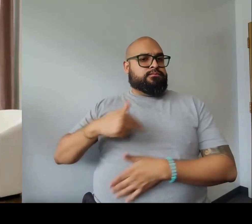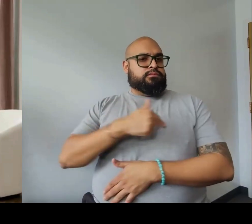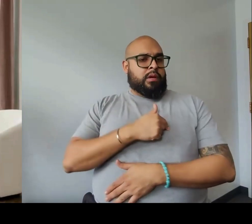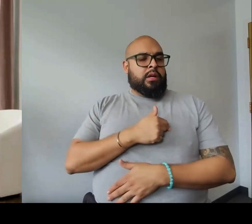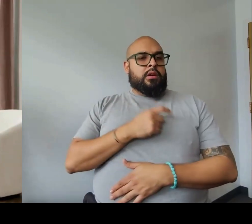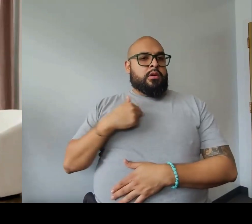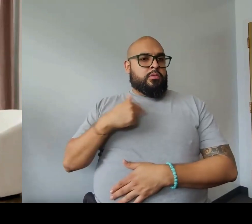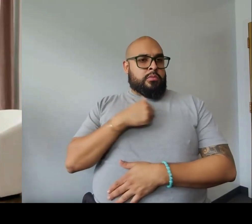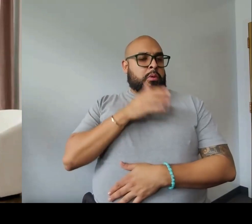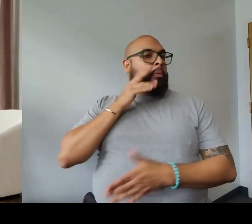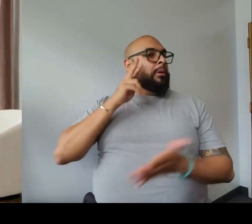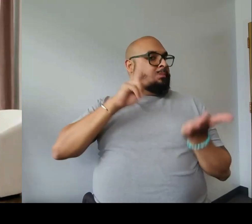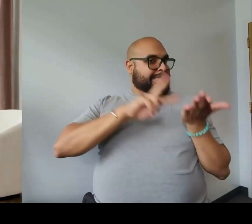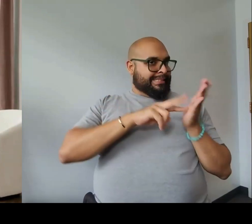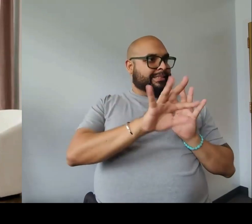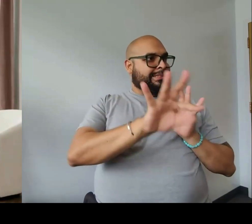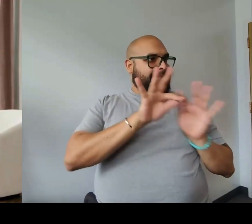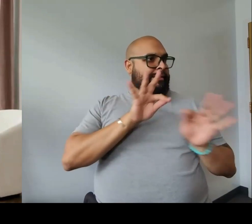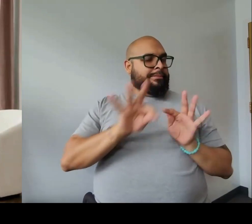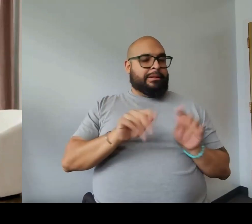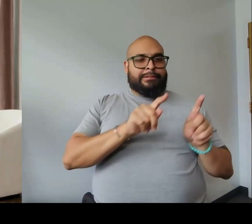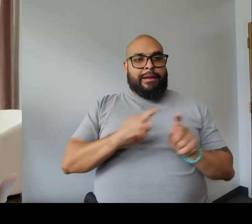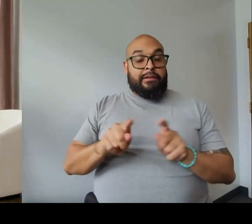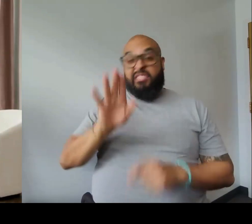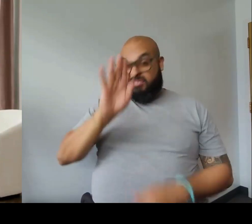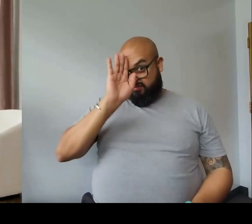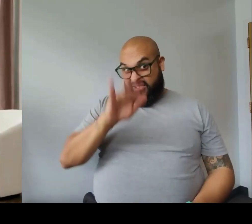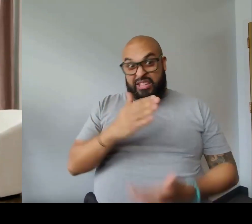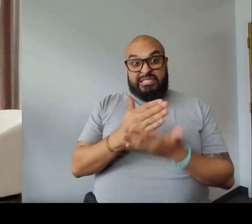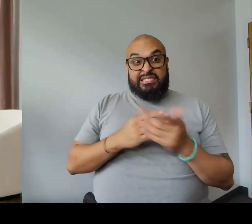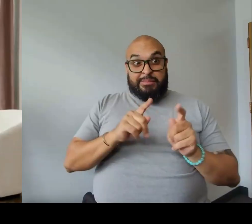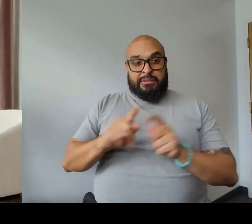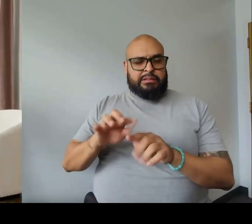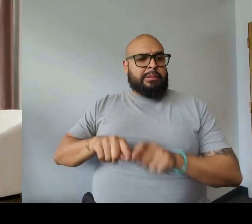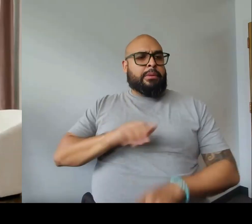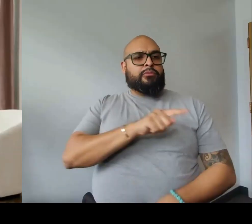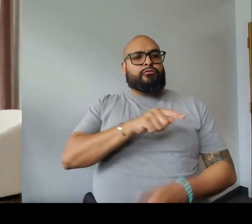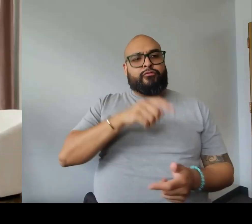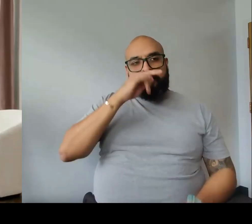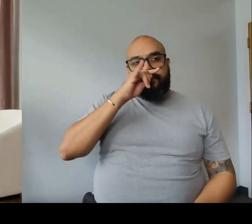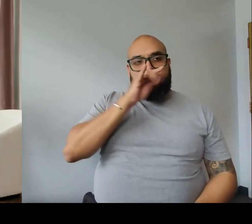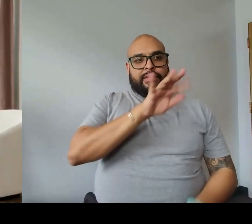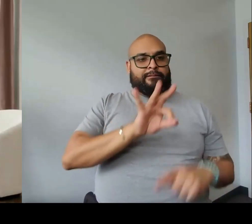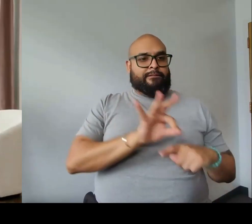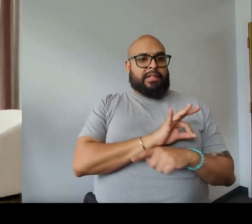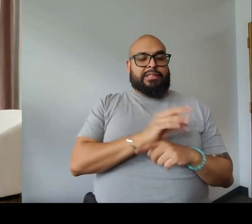And hey, there's some tests depending on, you know, the kids functioning vision that may not need any